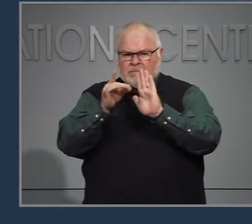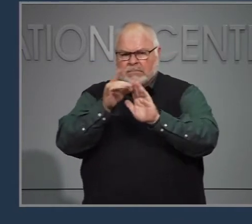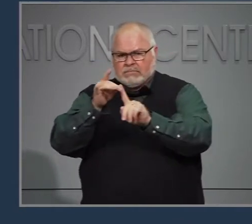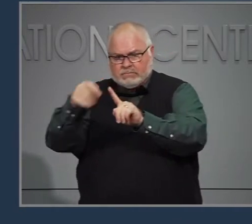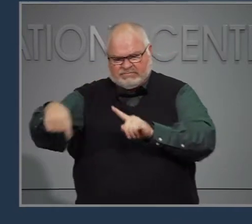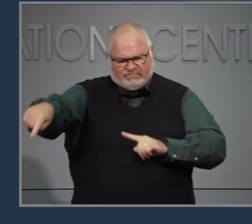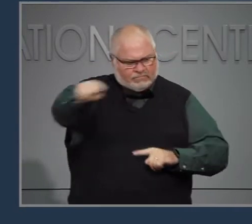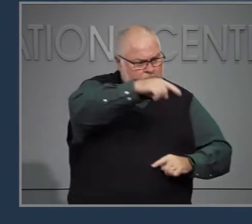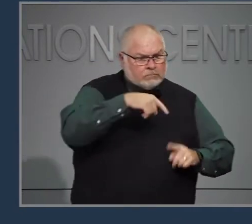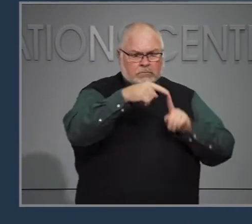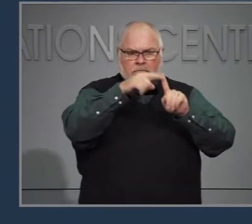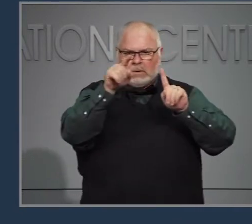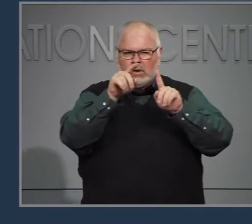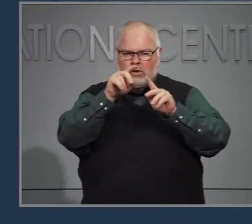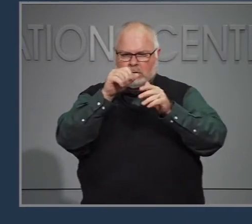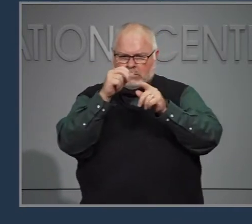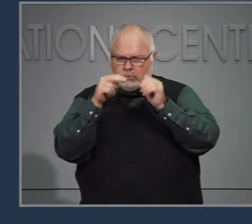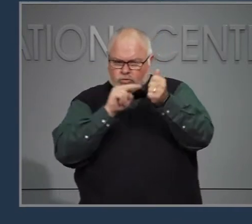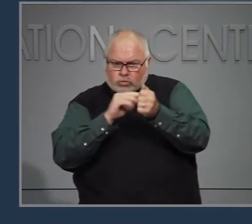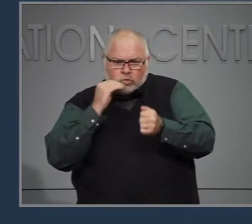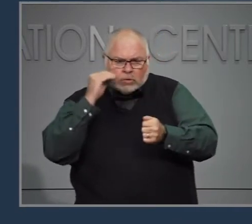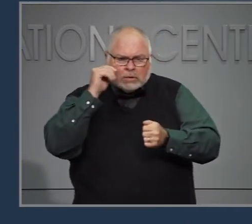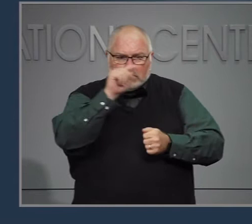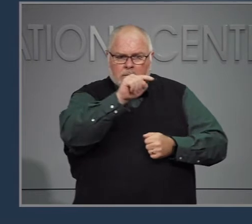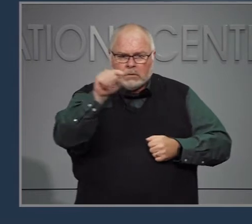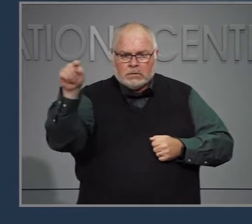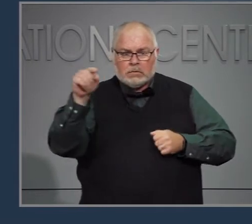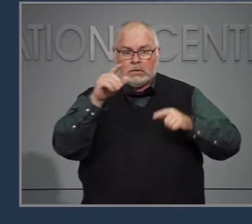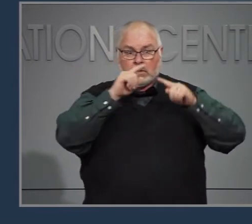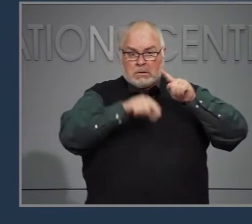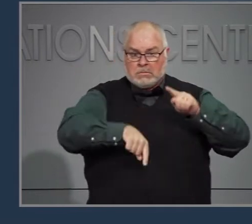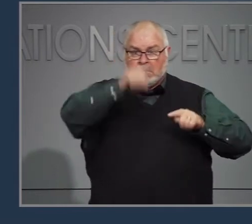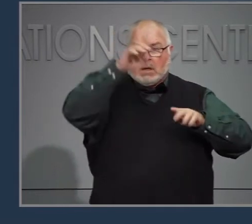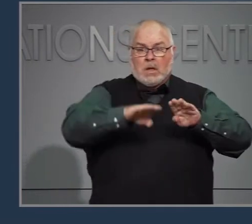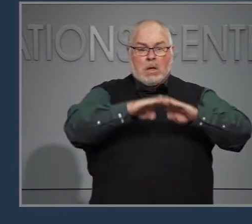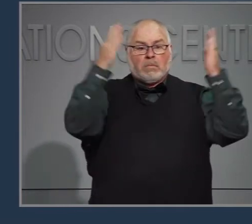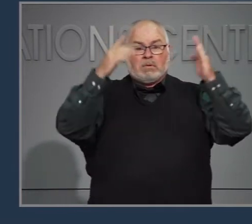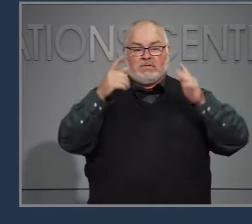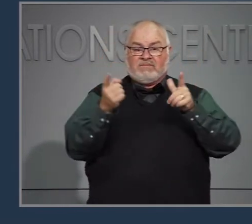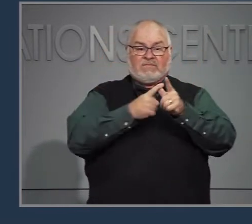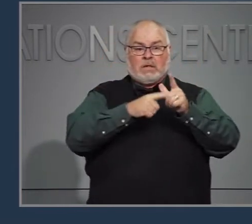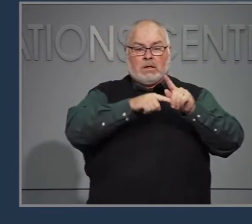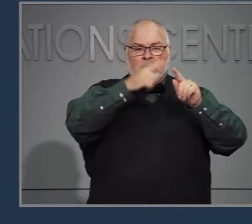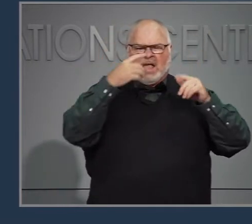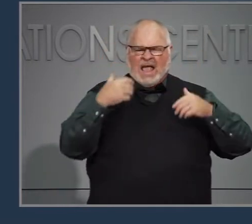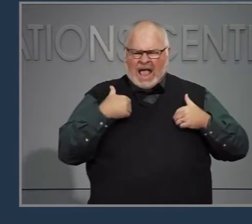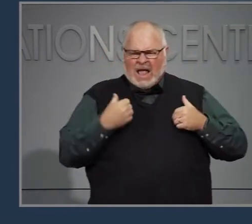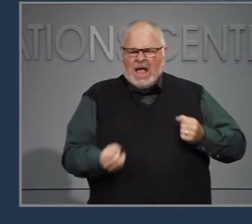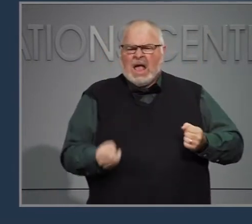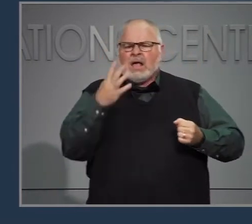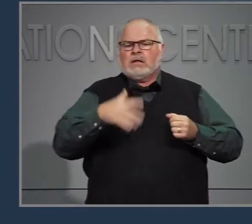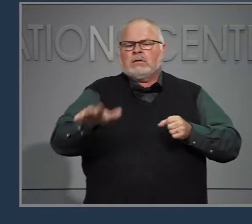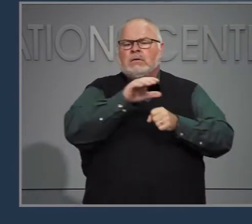AT A FACILITY. THE BARS SHOW THE NUMBER OF PEOPLE WHO HAVE COVID AT ANY ONE NURSING HOME OUTBREAK.